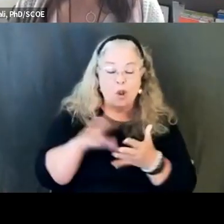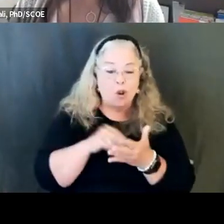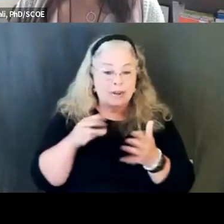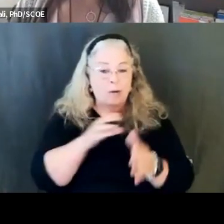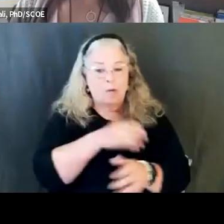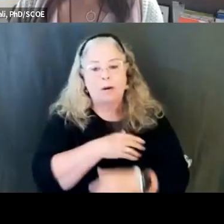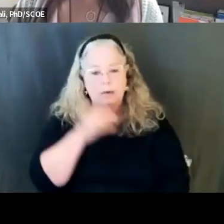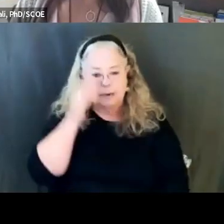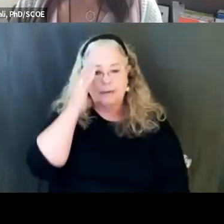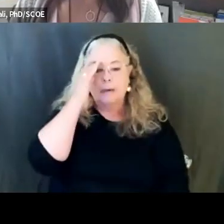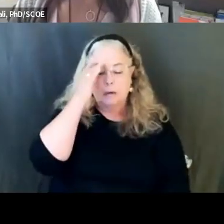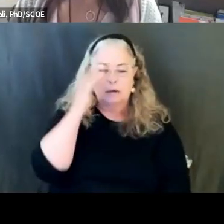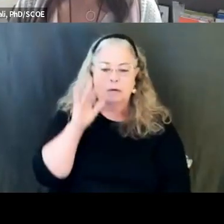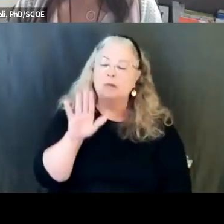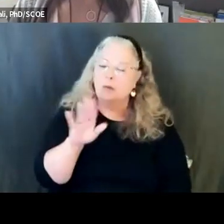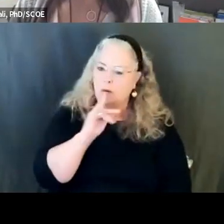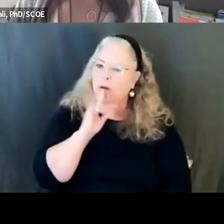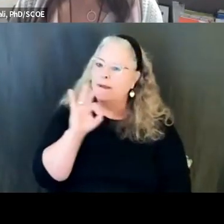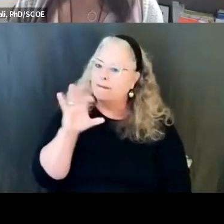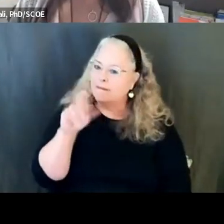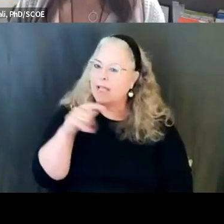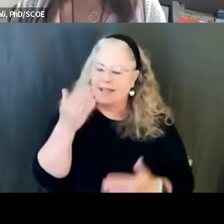Joy Slater: Yeah. In in fact Julie I I love that you gave an example because I also feel